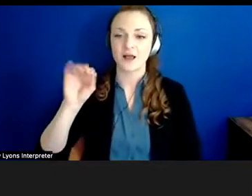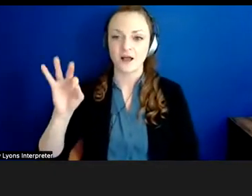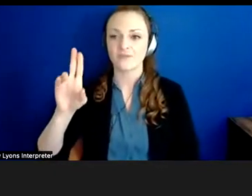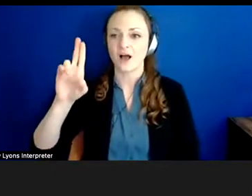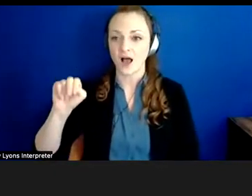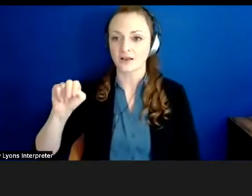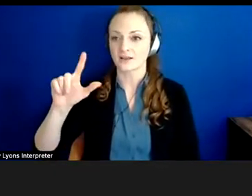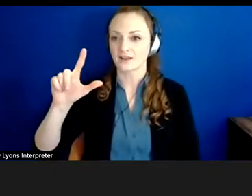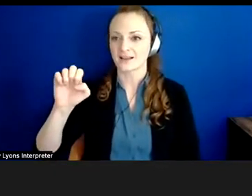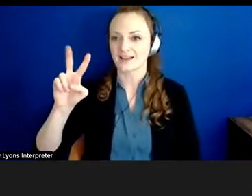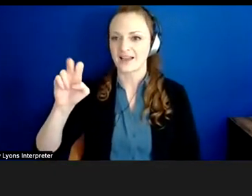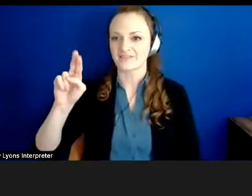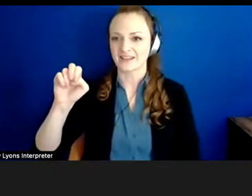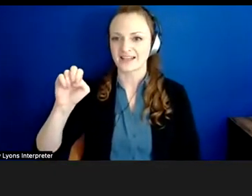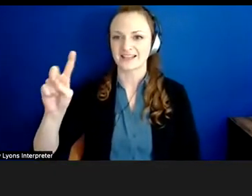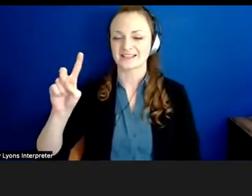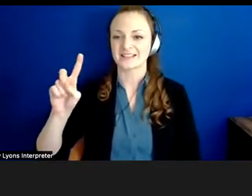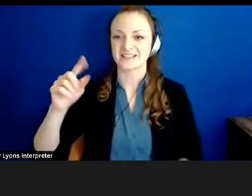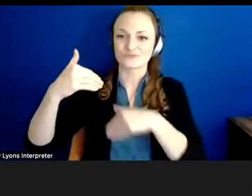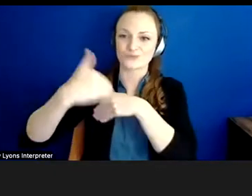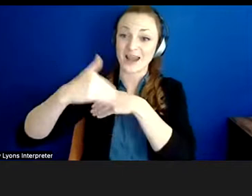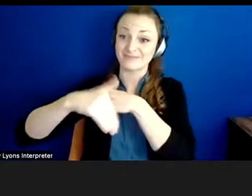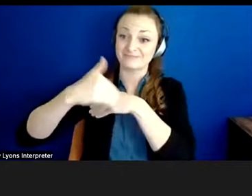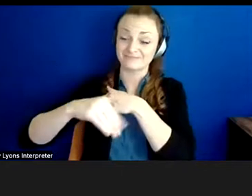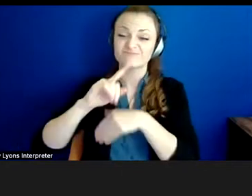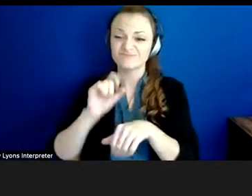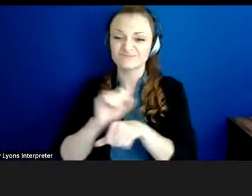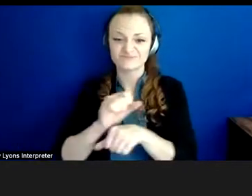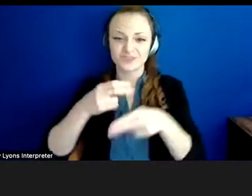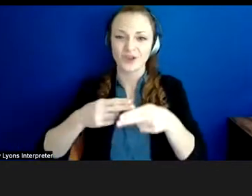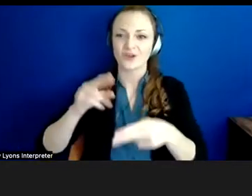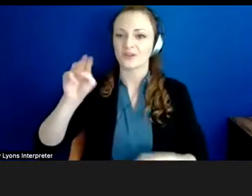Maxa, which is the bread or the cracker. 19:08:06 Whatever I'll talk to you about what